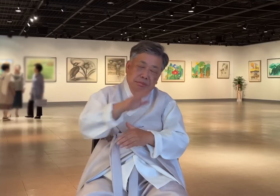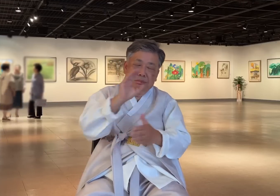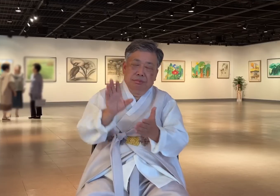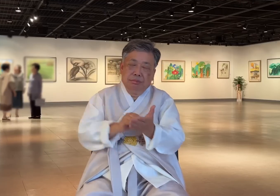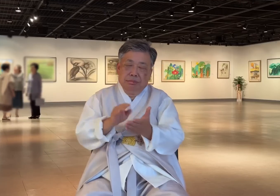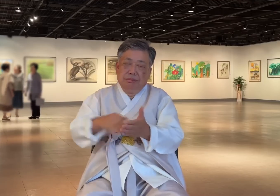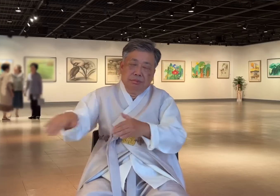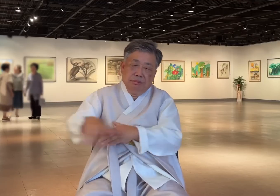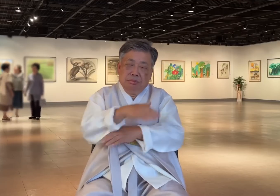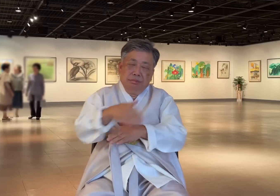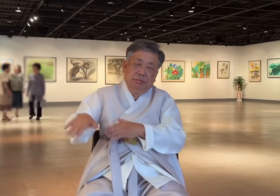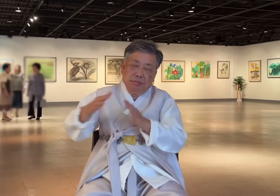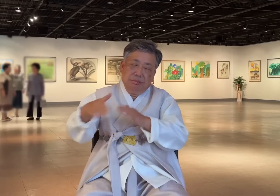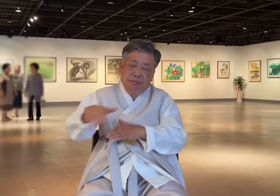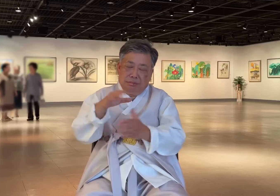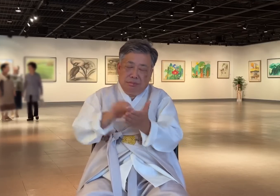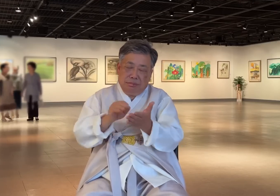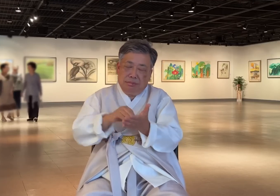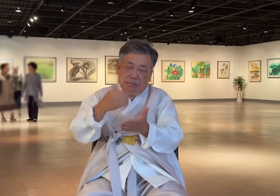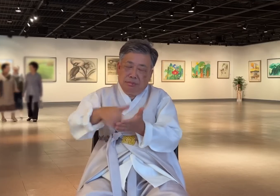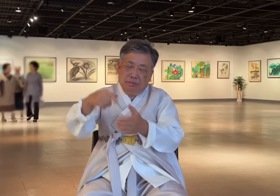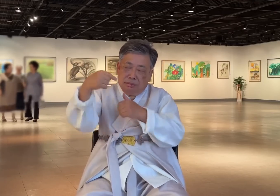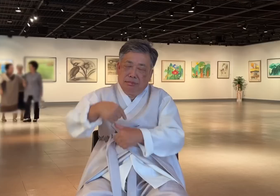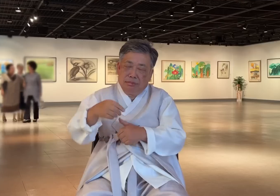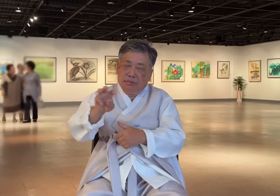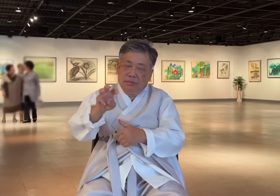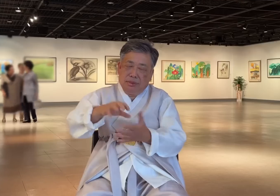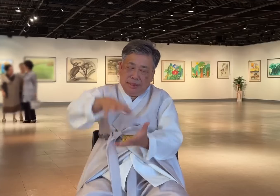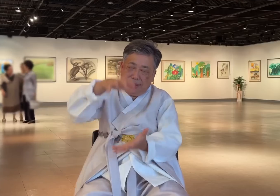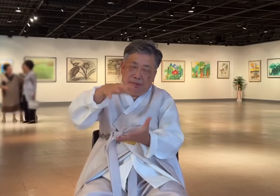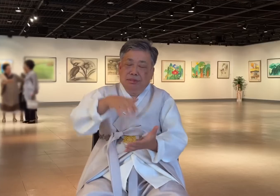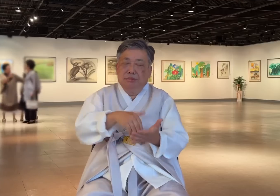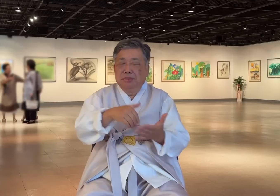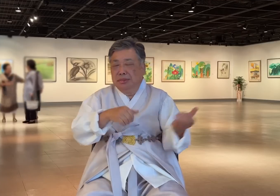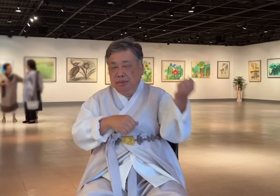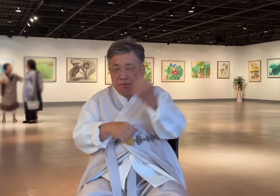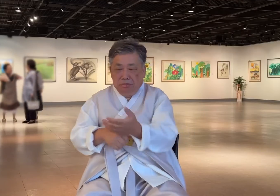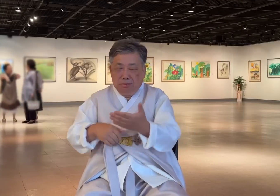The teacher asked me to draw 30 pictures as homework, and I worked hard at home and submitted them to the teacher.